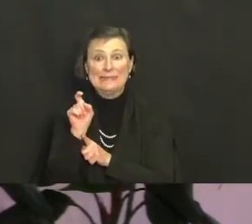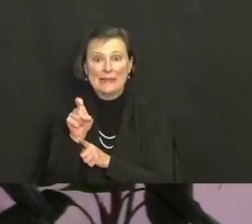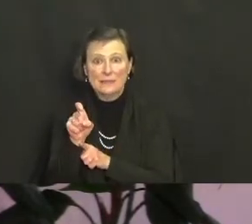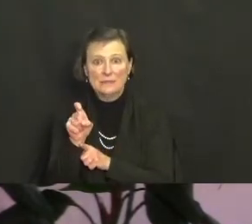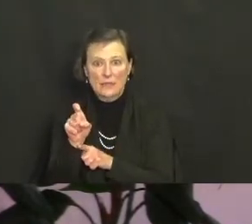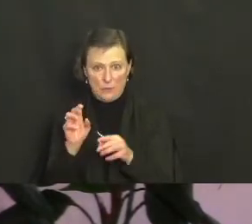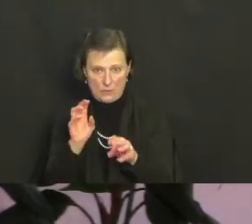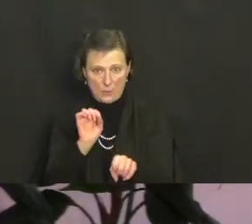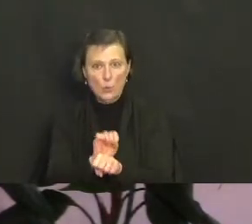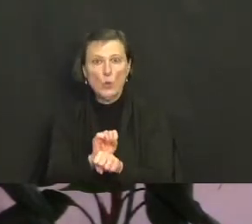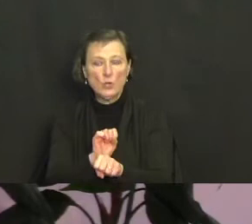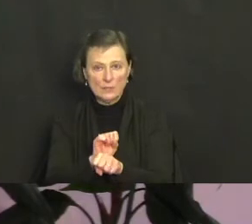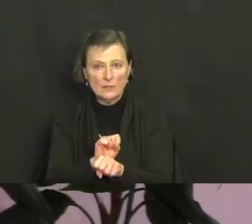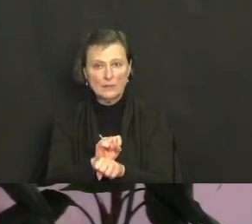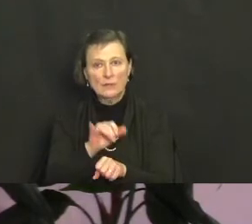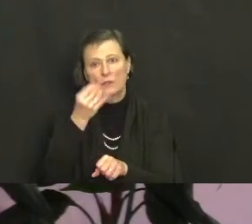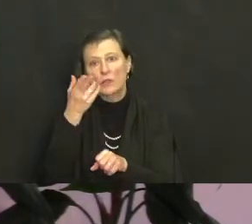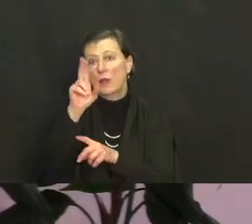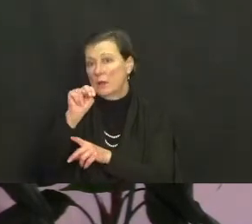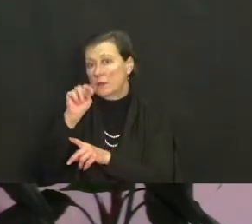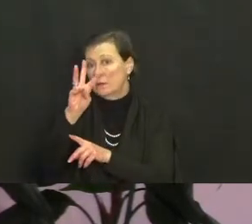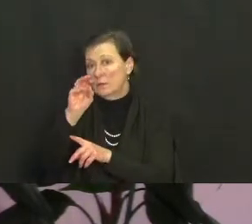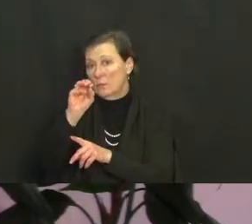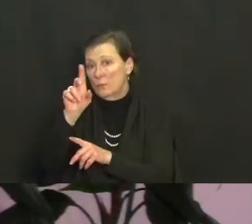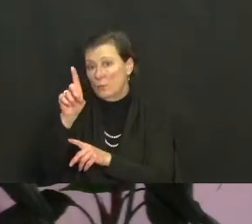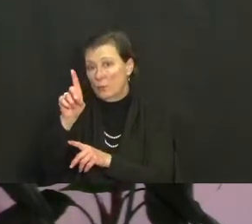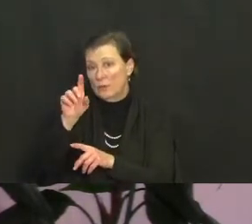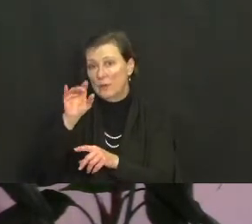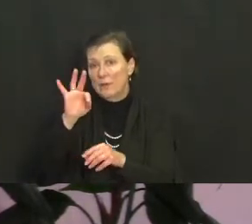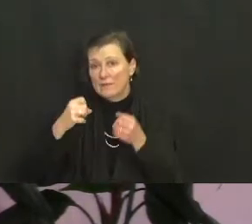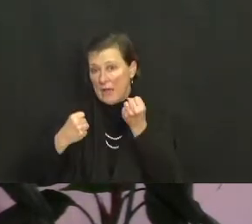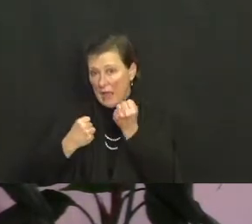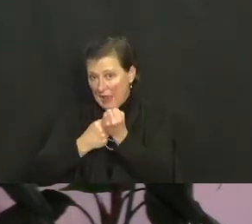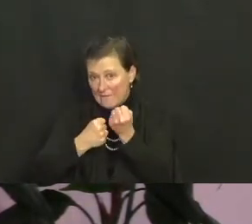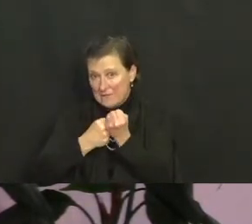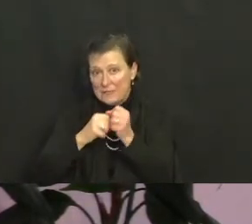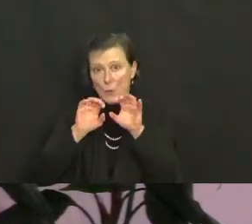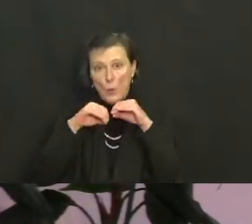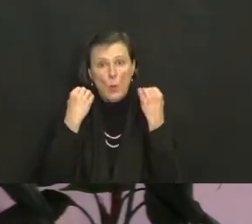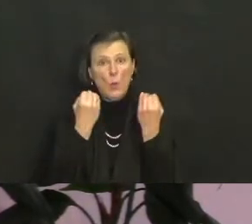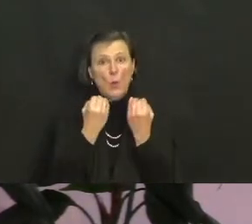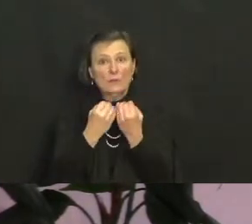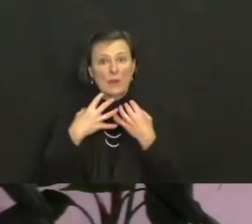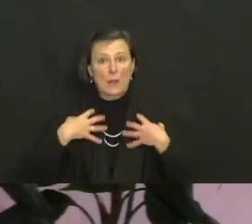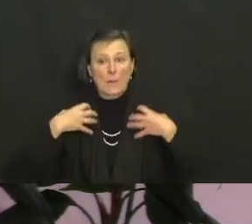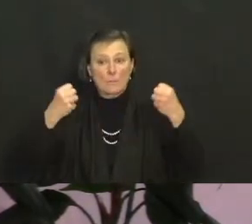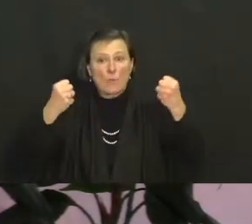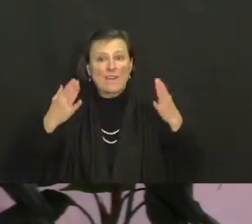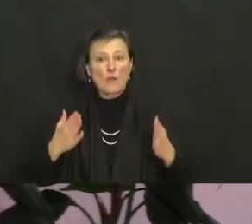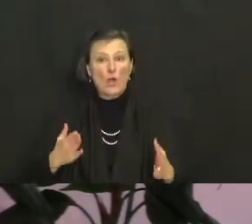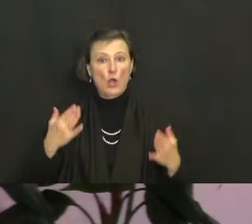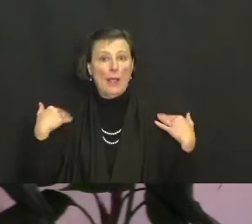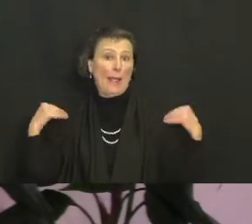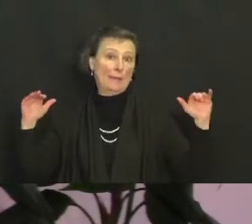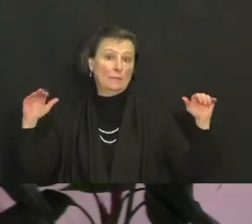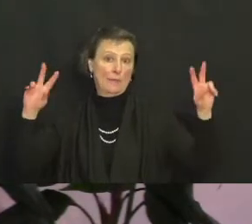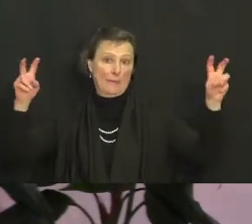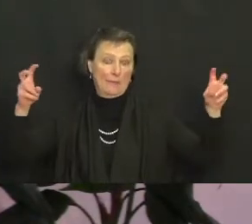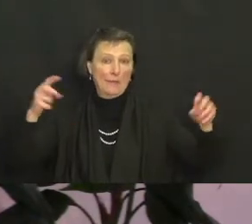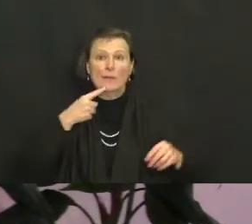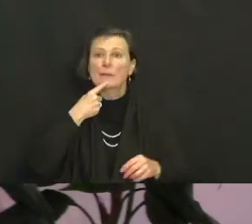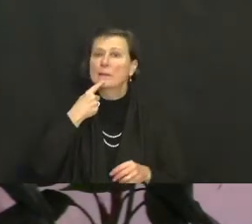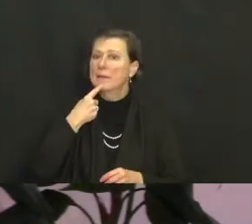As John Wood of the advocacy organization, Braver Angels, has noted, non-violence is